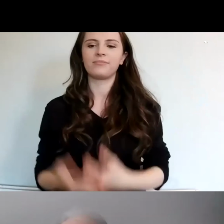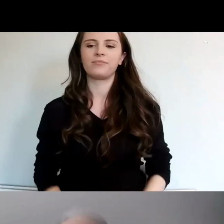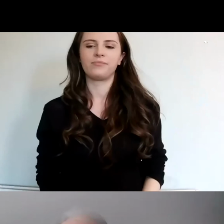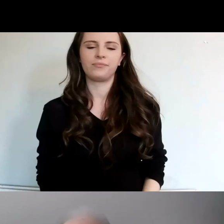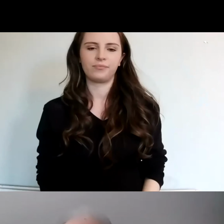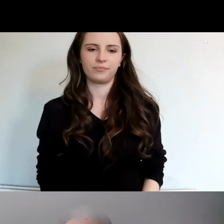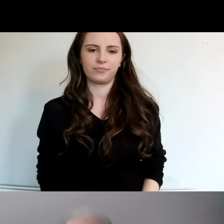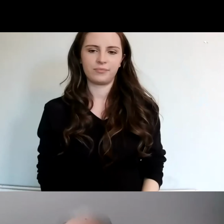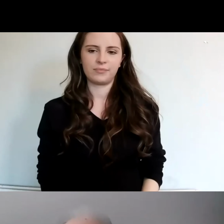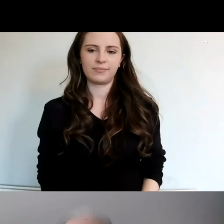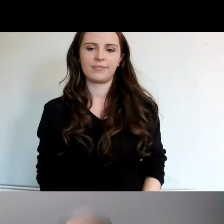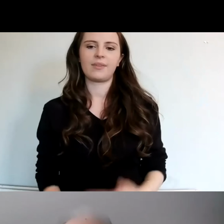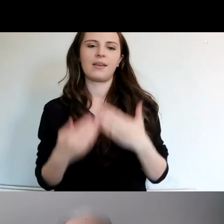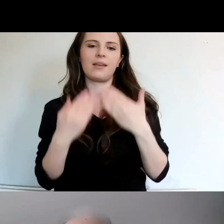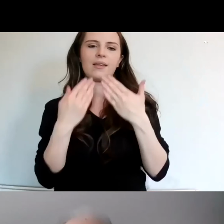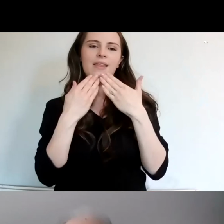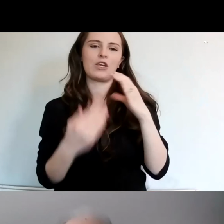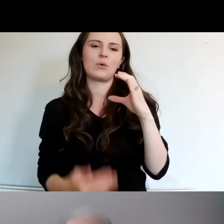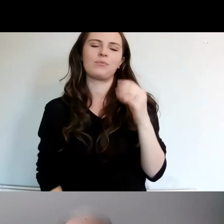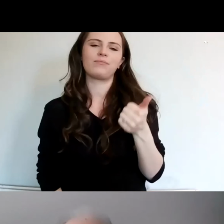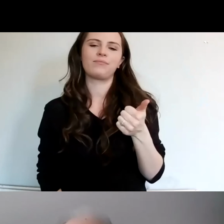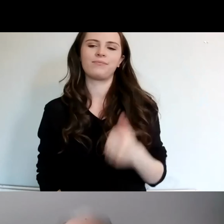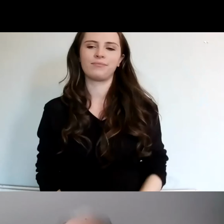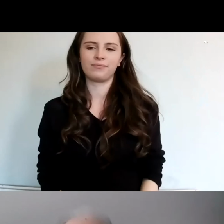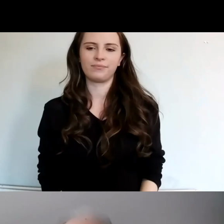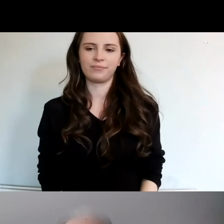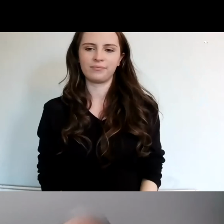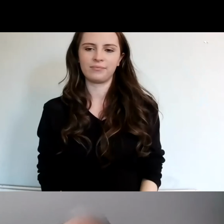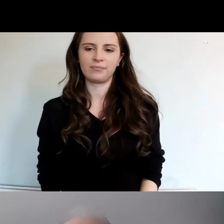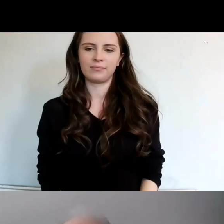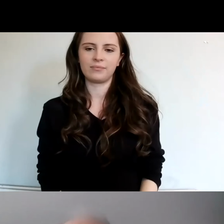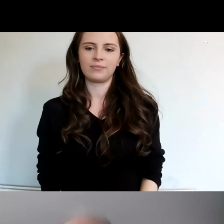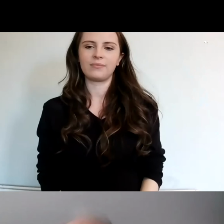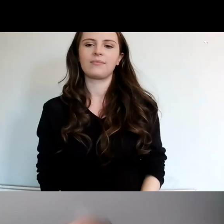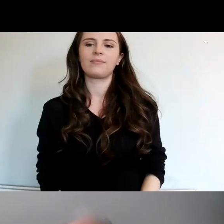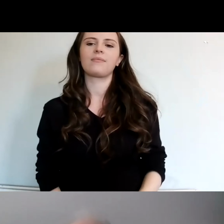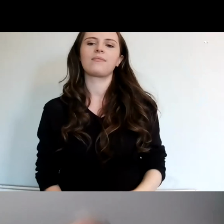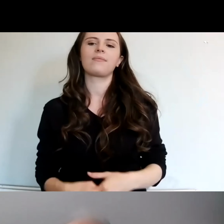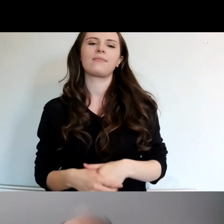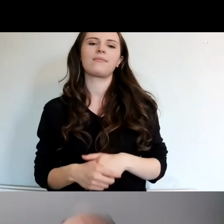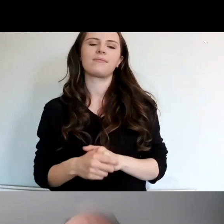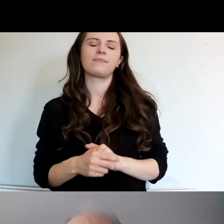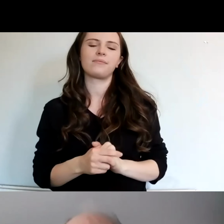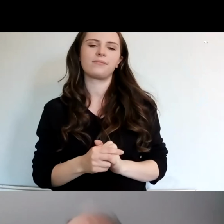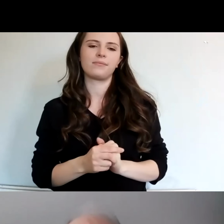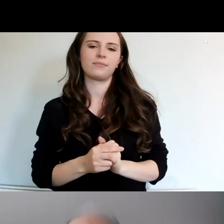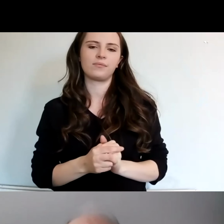..Pádraig, and leads very nicely into the presentation,